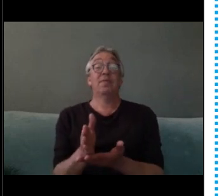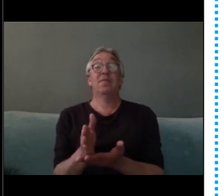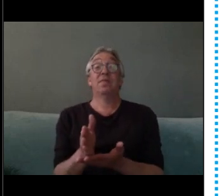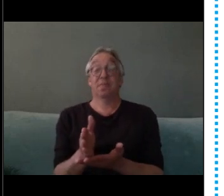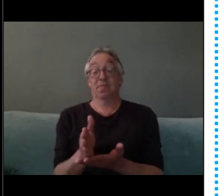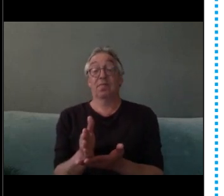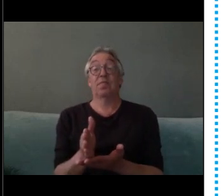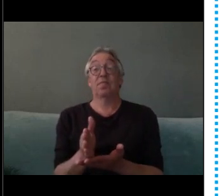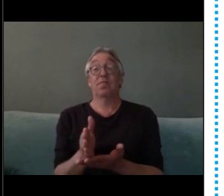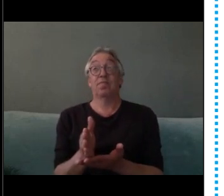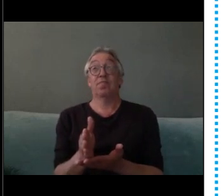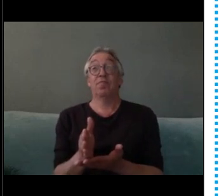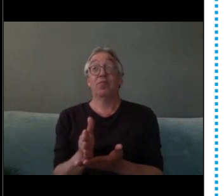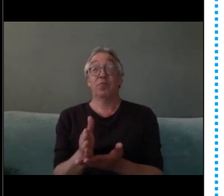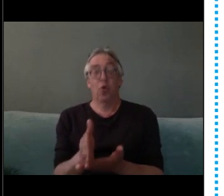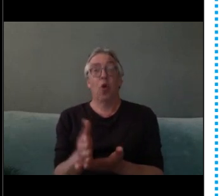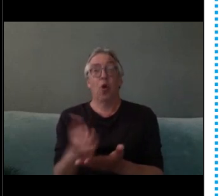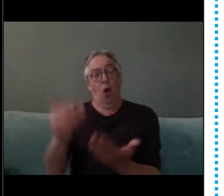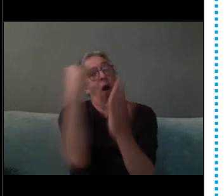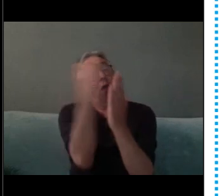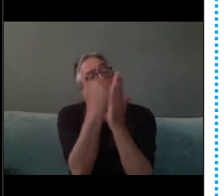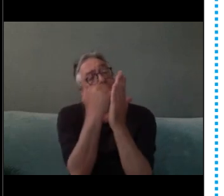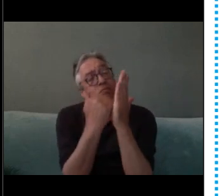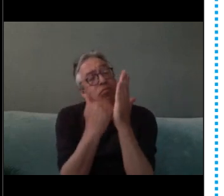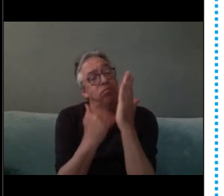and what are the complaint-handling procedures.